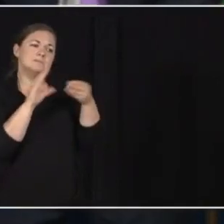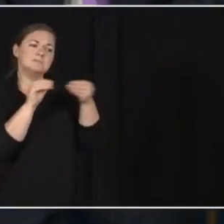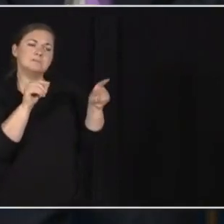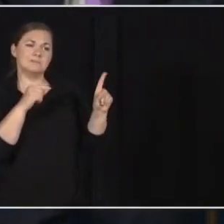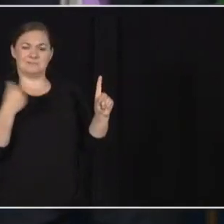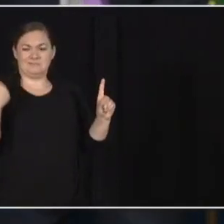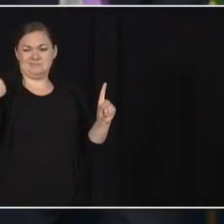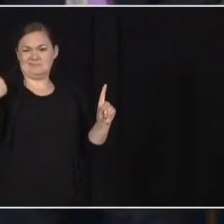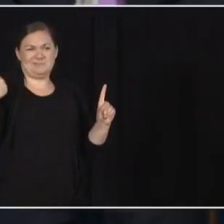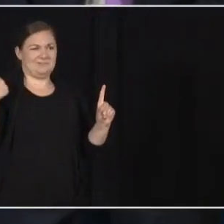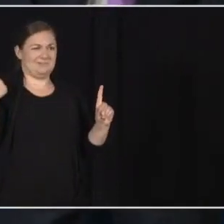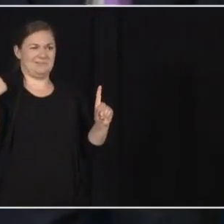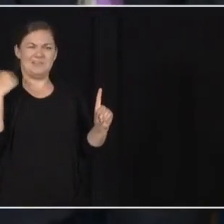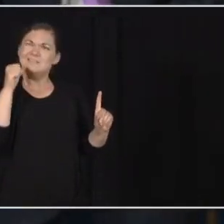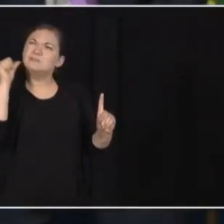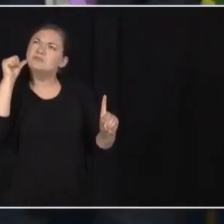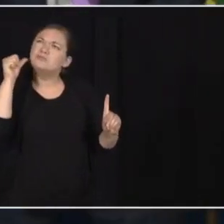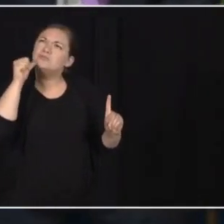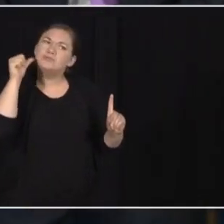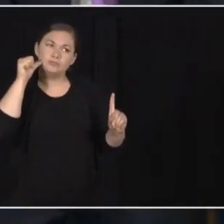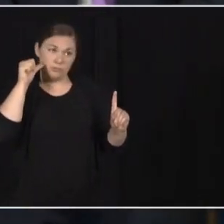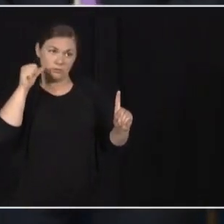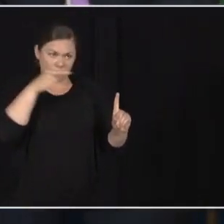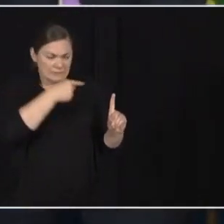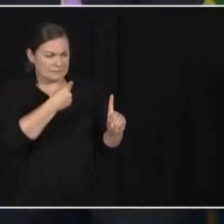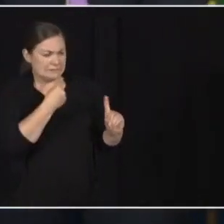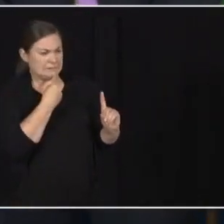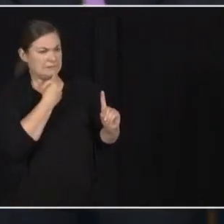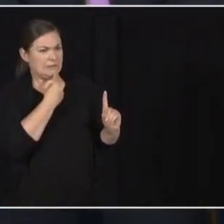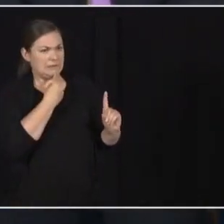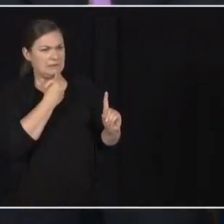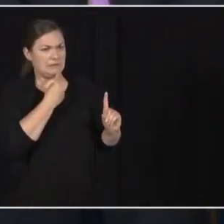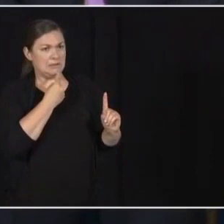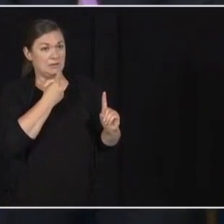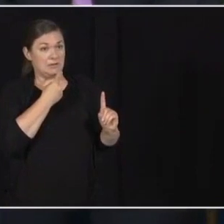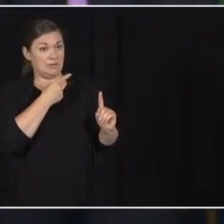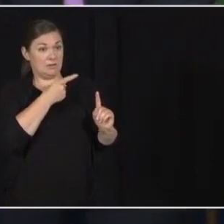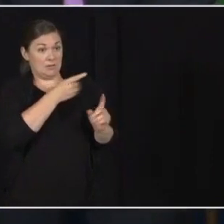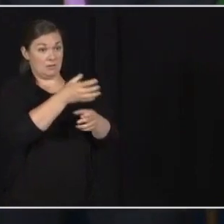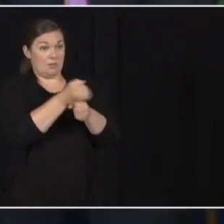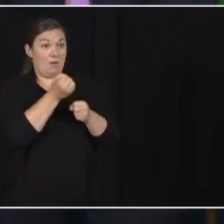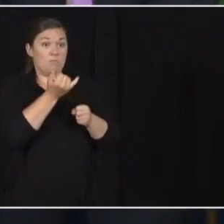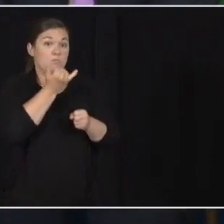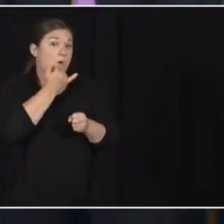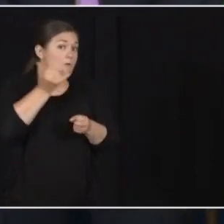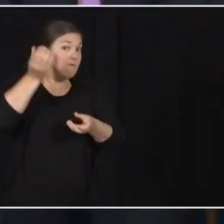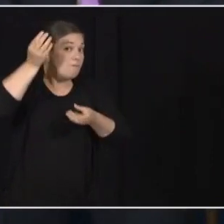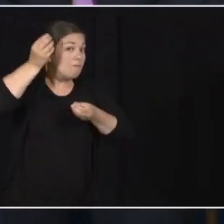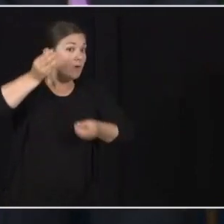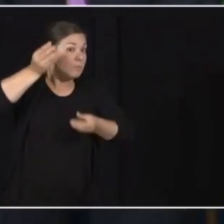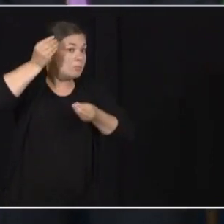I just wanted to follow-up with a comment that you made. Are you saying that you received misinformation when it